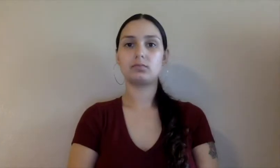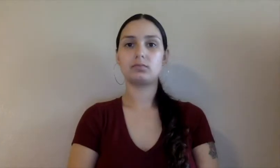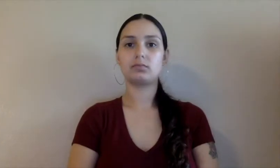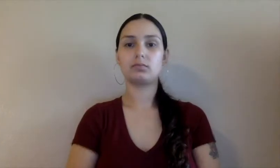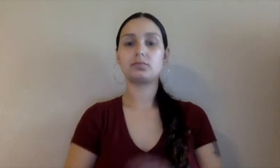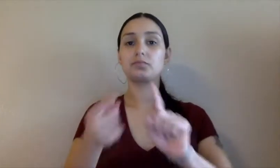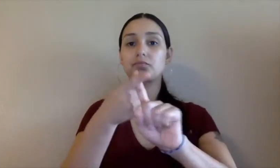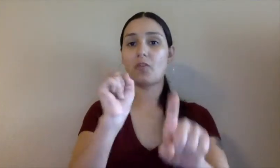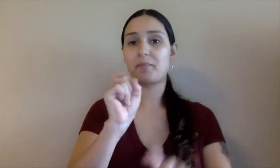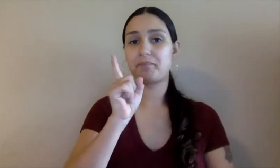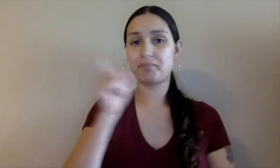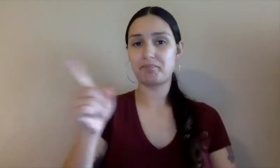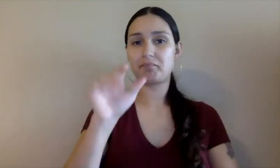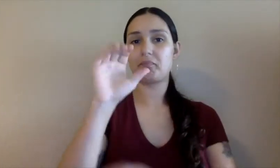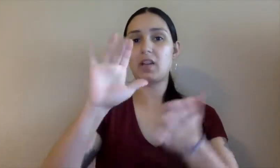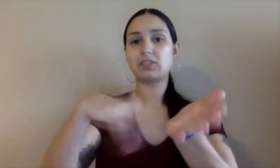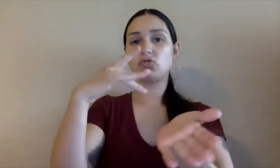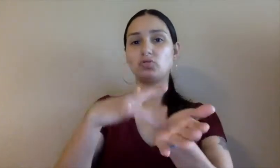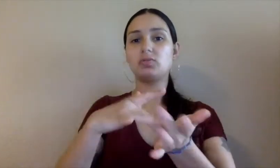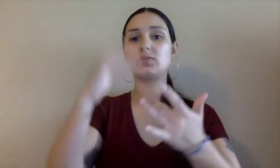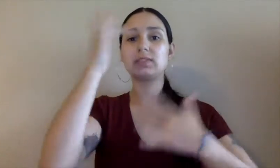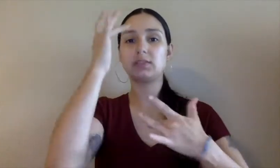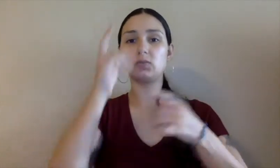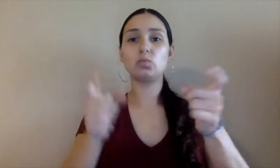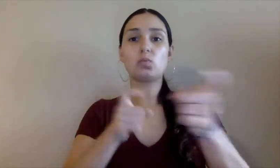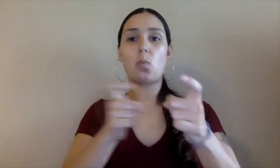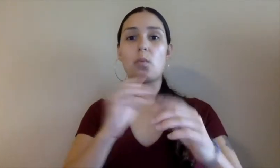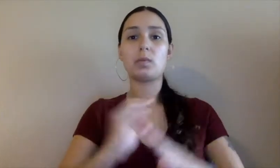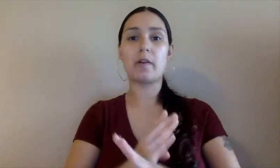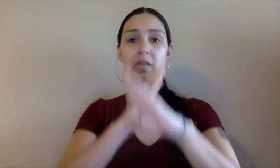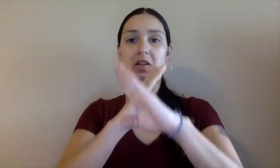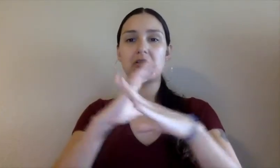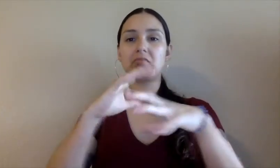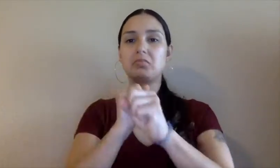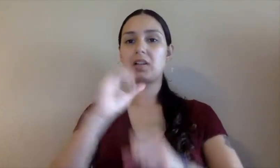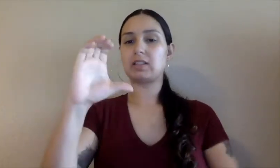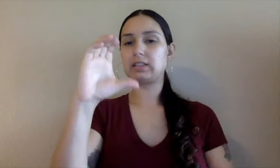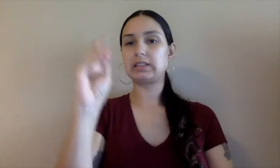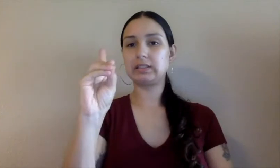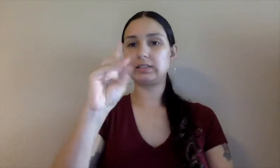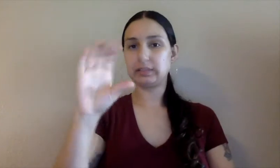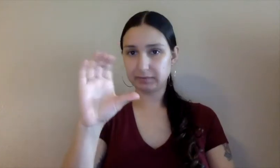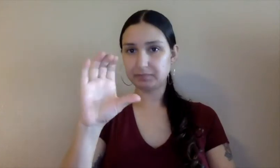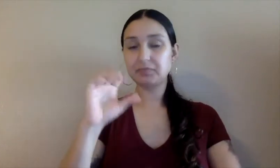According to the Centers for Disease Control and Prevention (CDC),